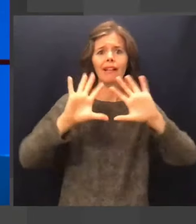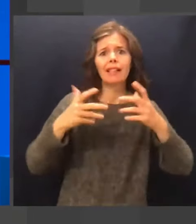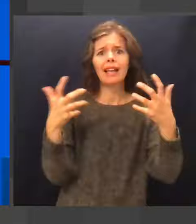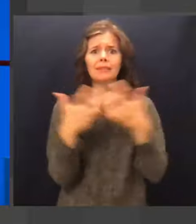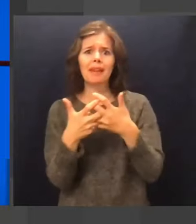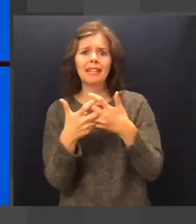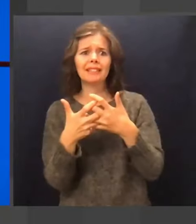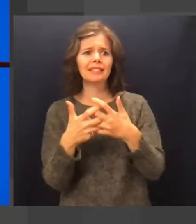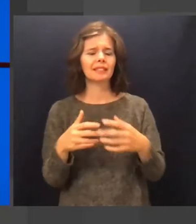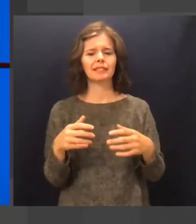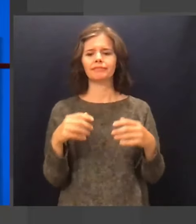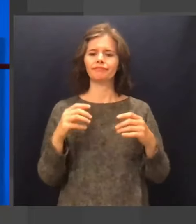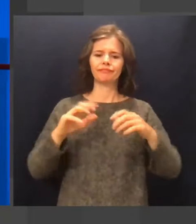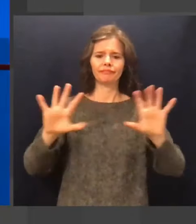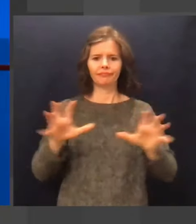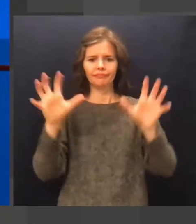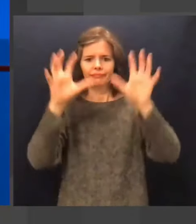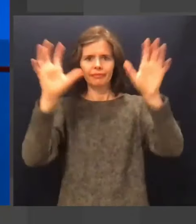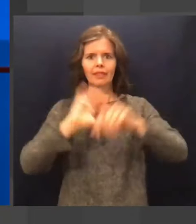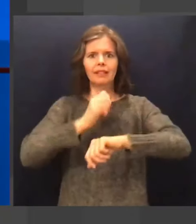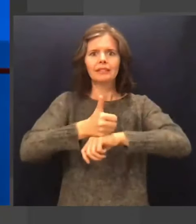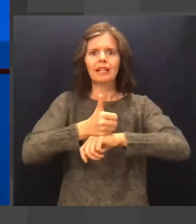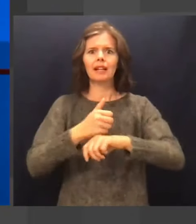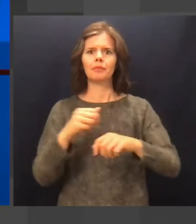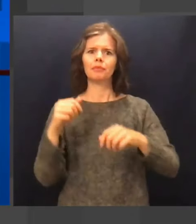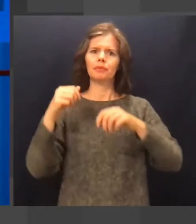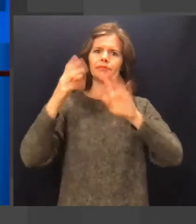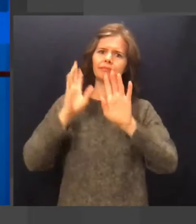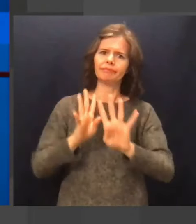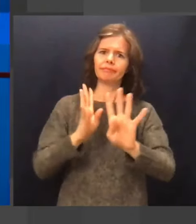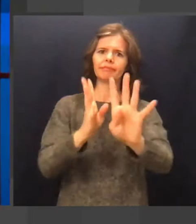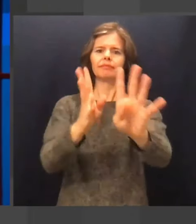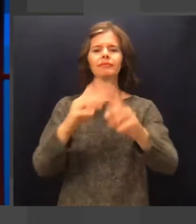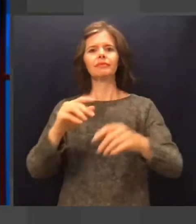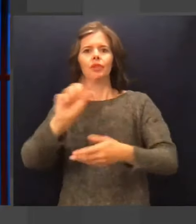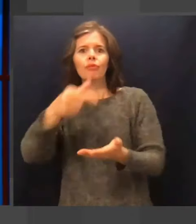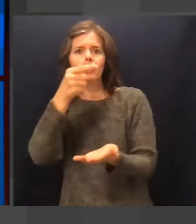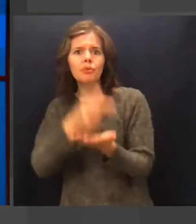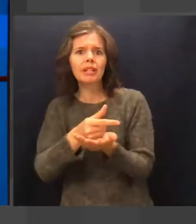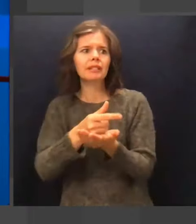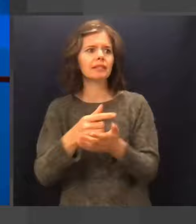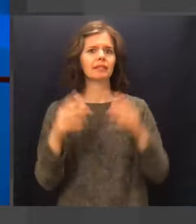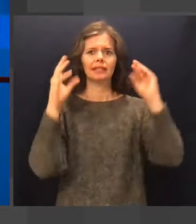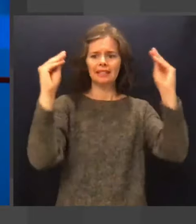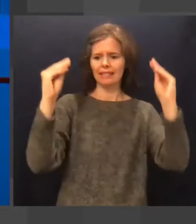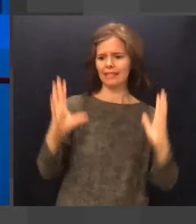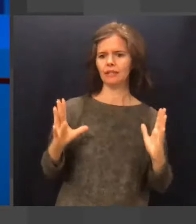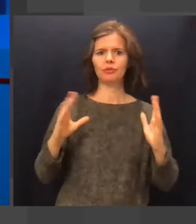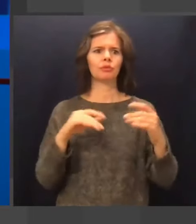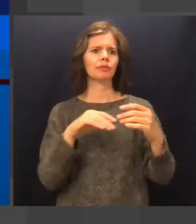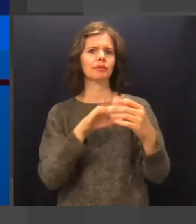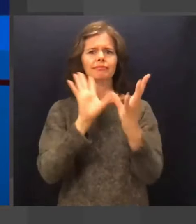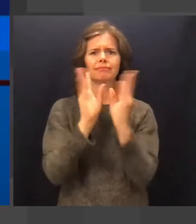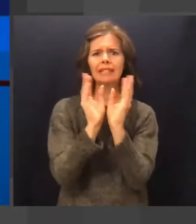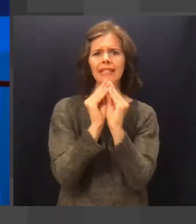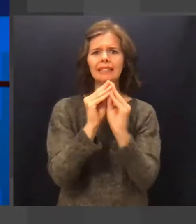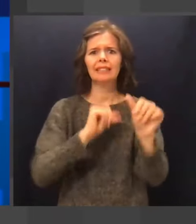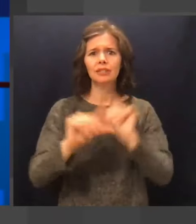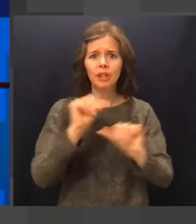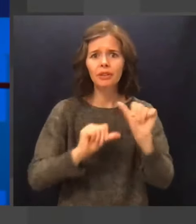IN JAPAN, TO CREATING FIRST DAY ORIENTATIONS FOR AMERICAN UNIVERSITIES, TO TEACHERS DOING VIRTUAL MEETUPS ┘ WE'VE SEEN